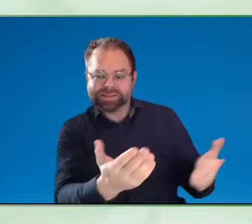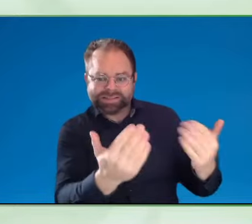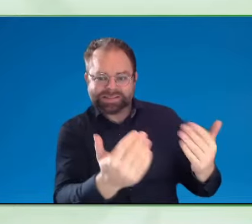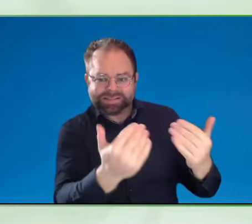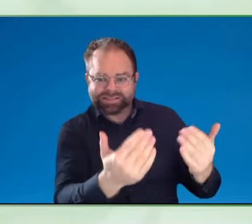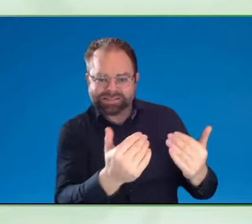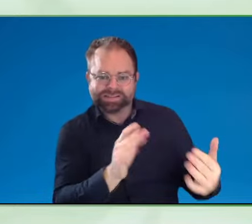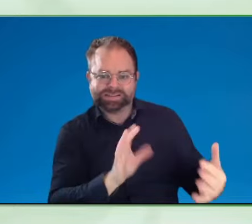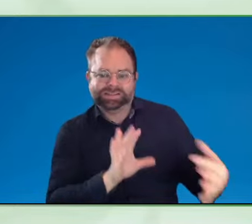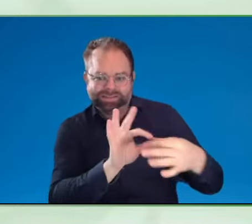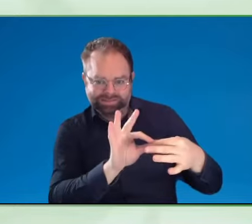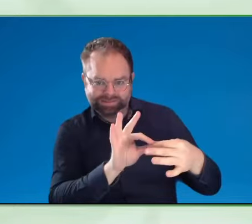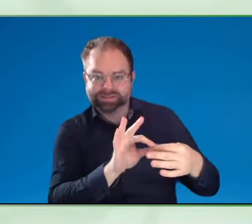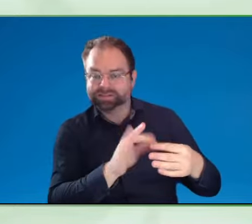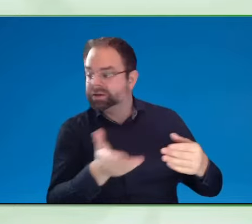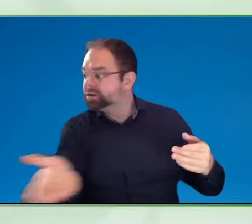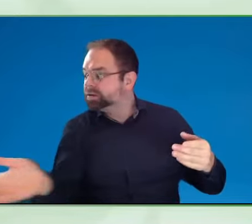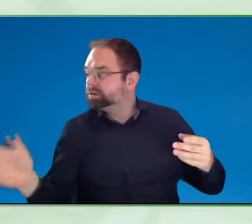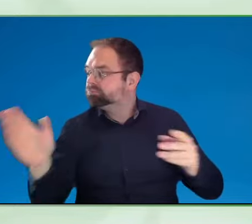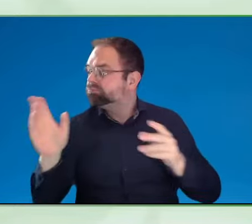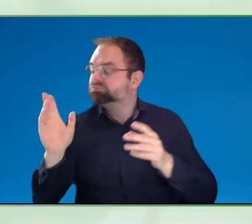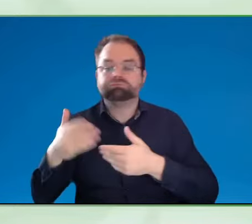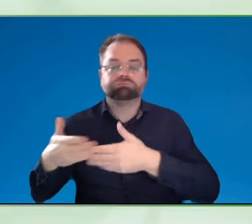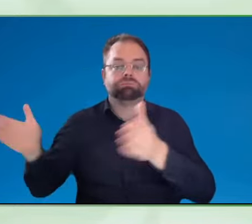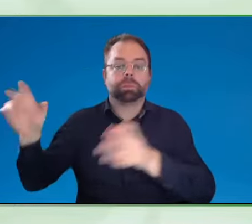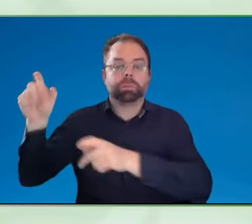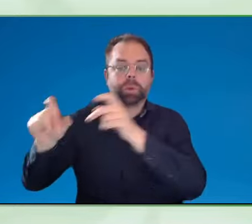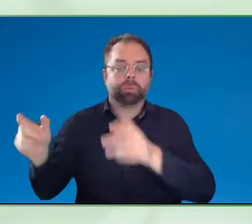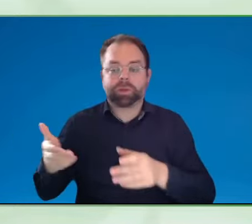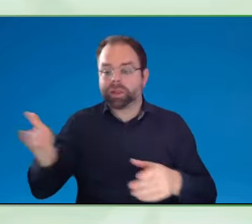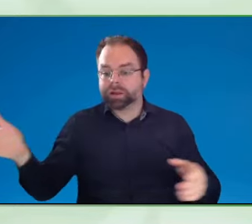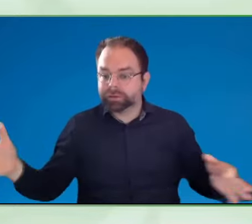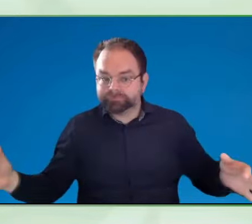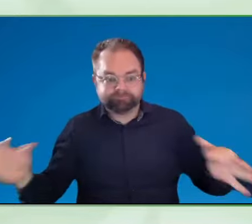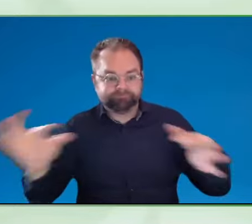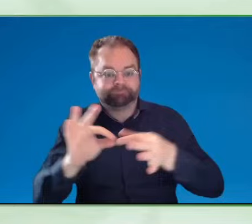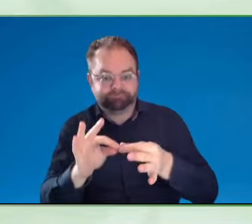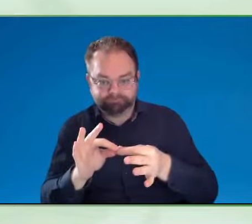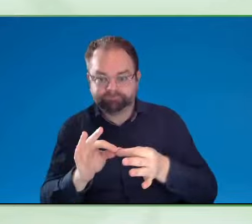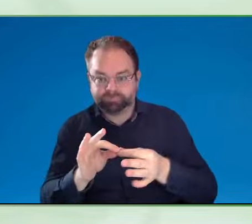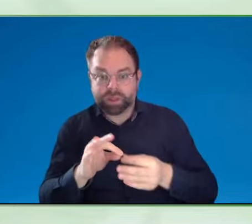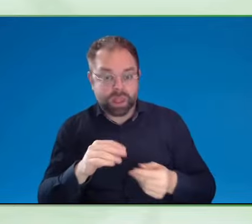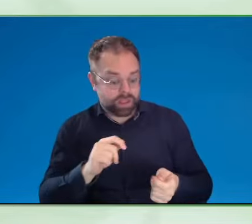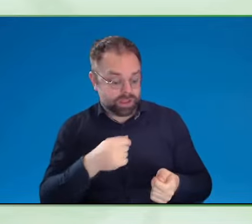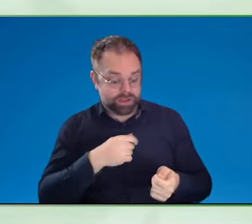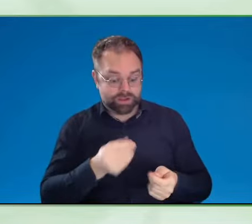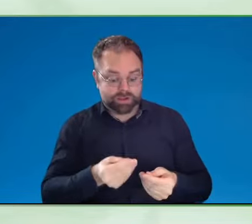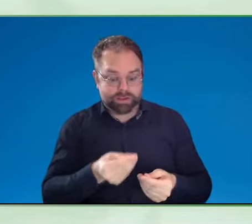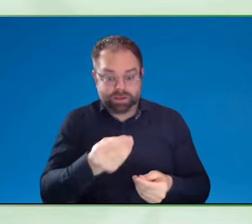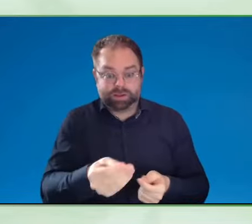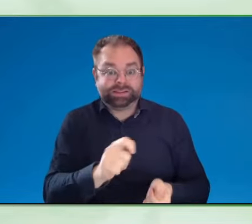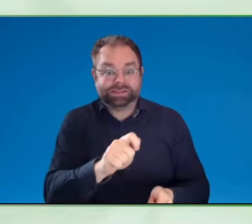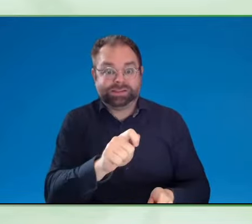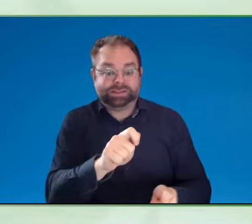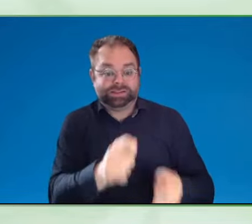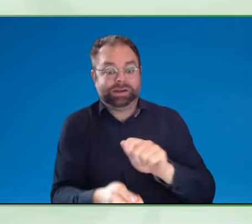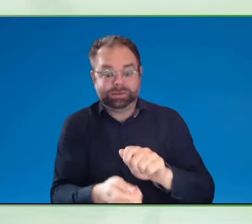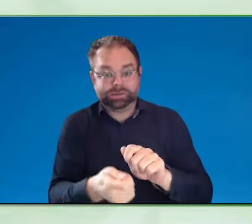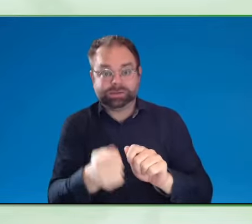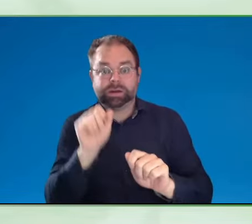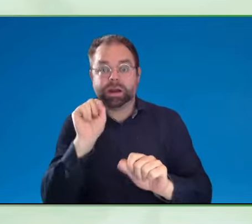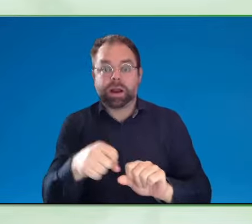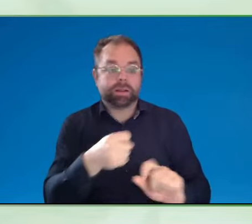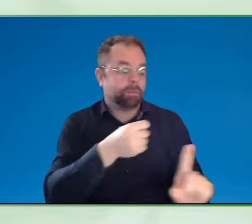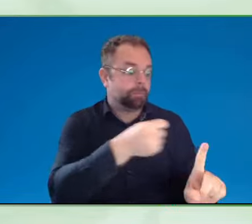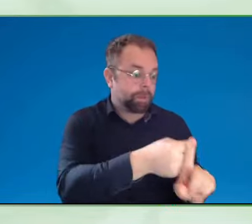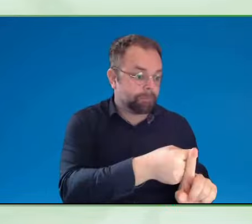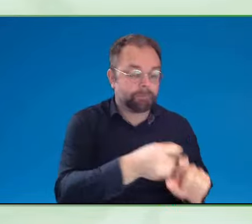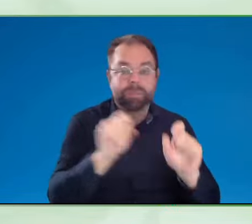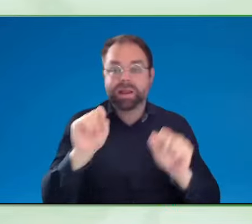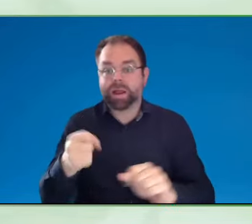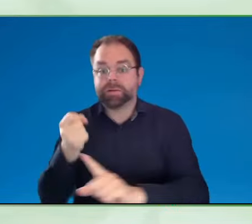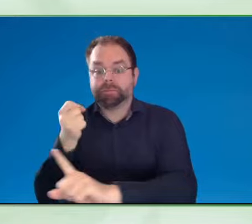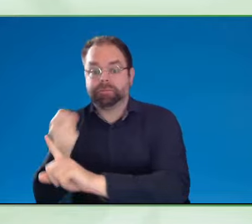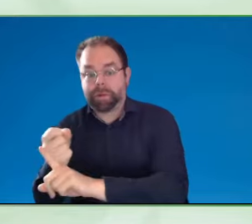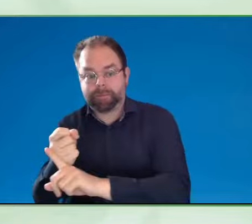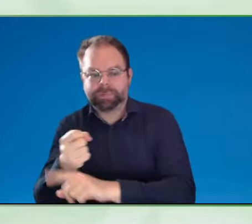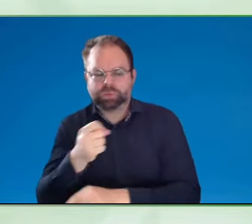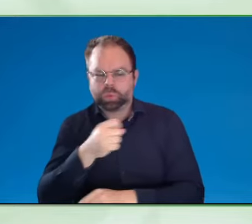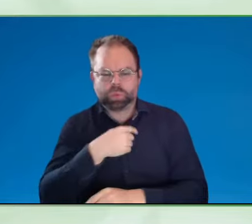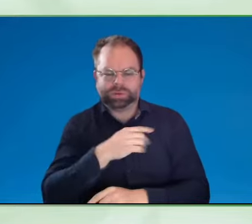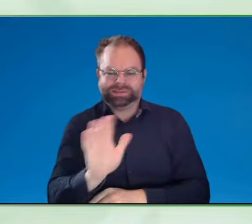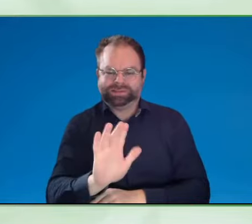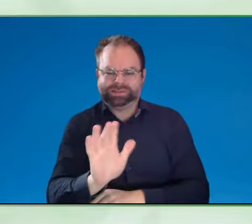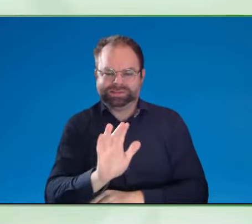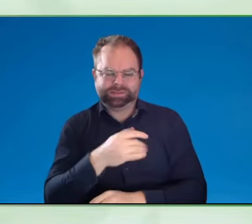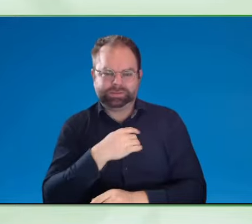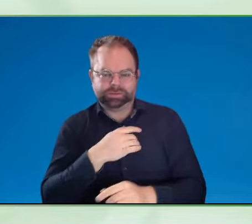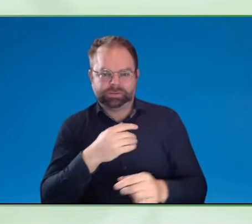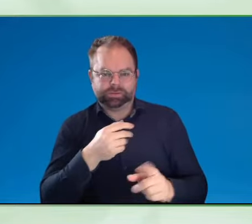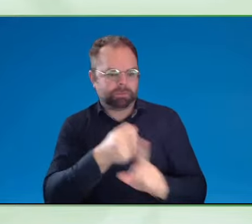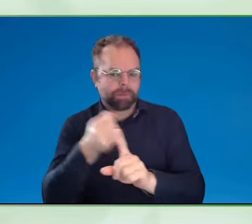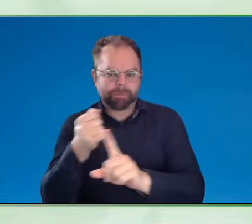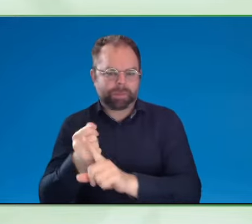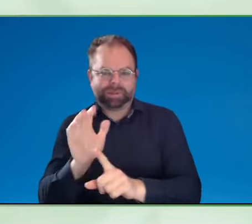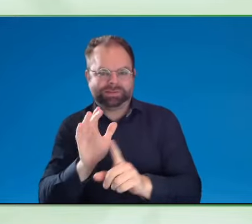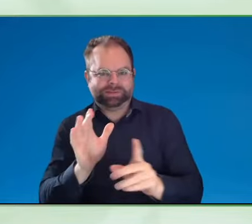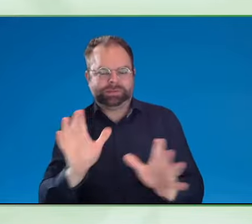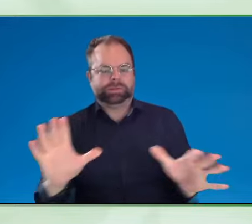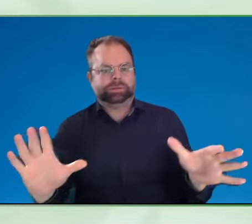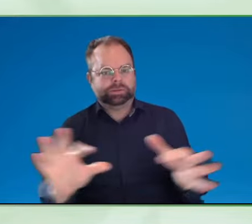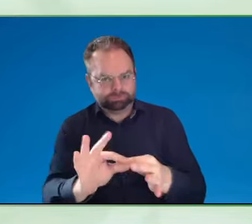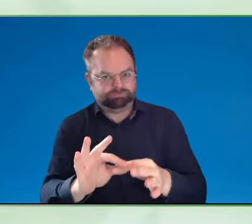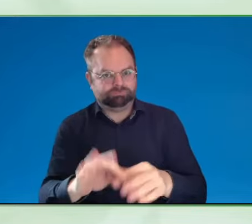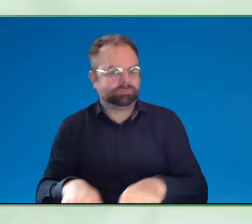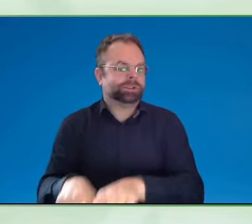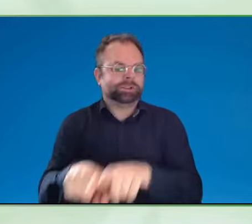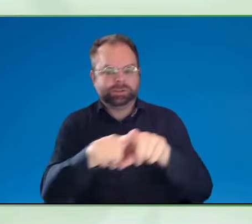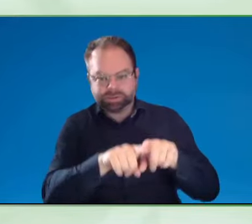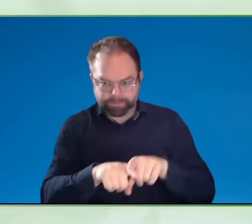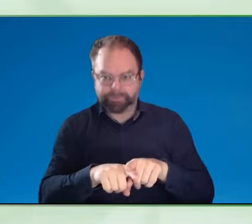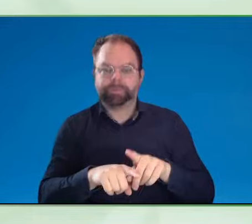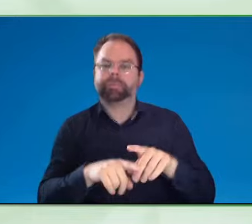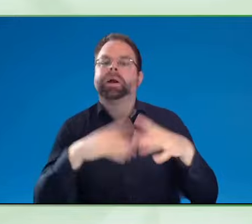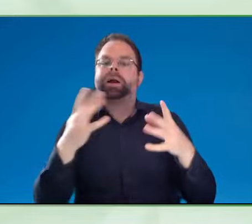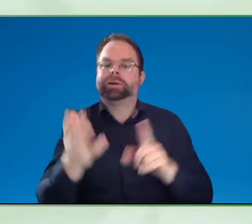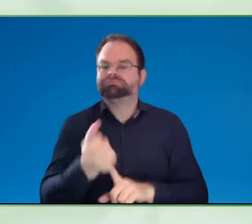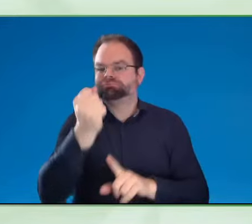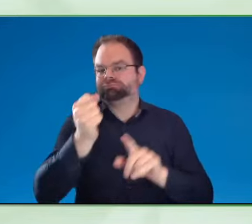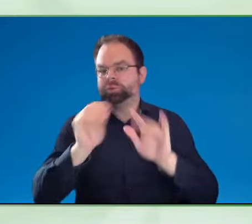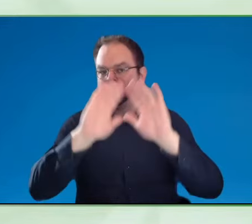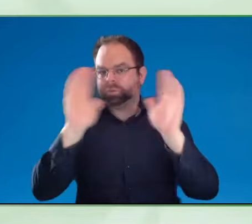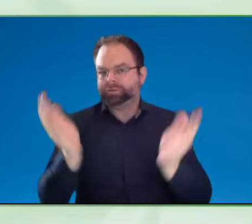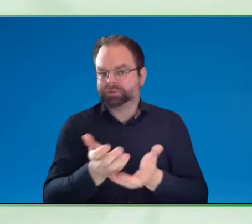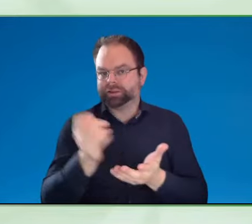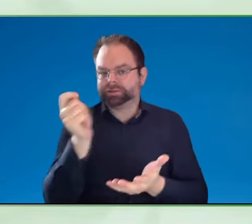I know people here feel it and that is why we are constantly inventing.